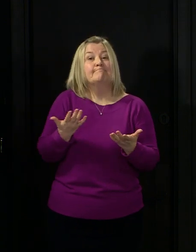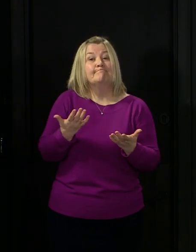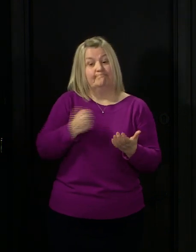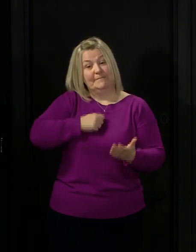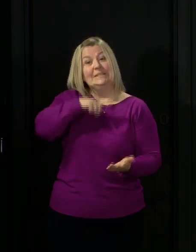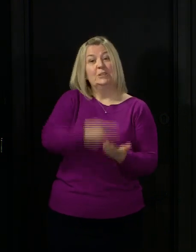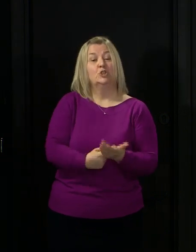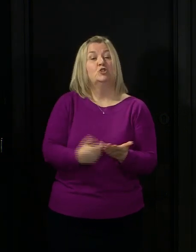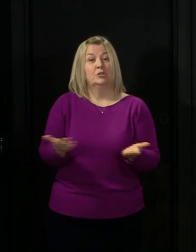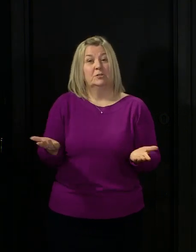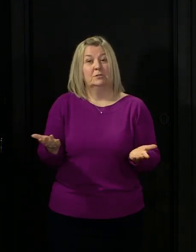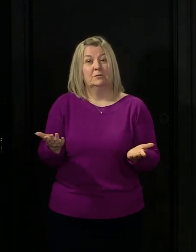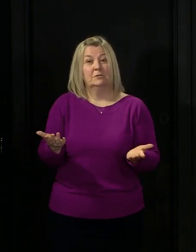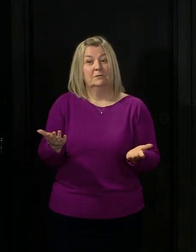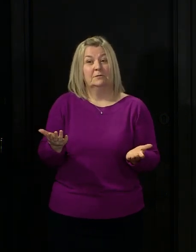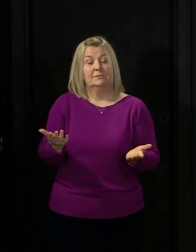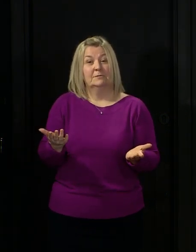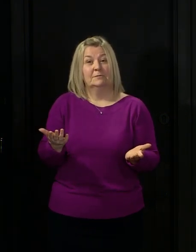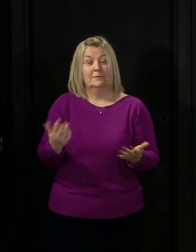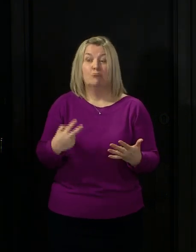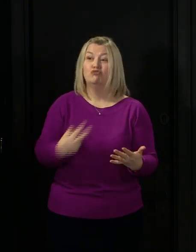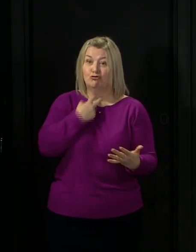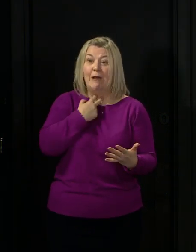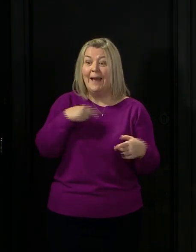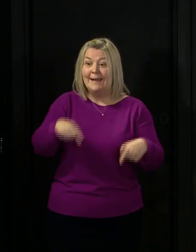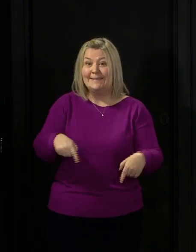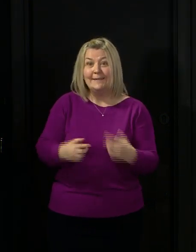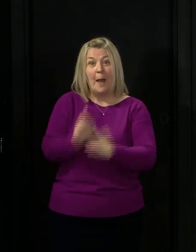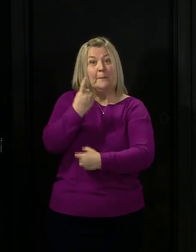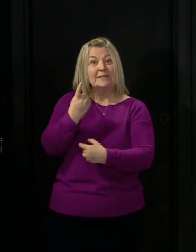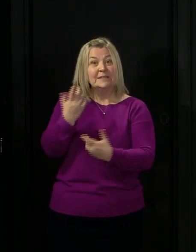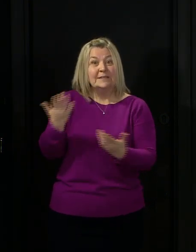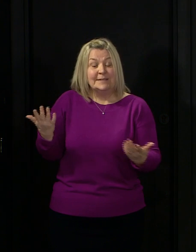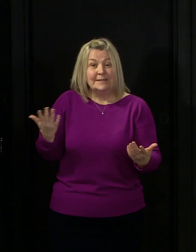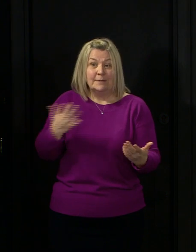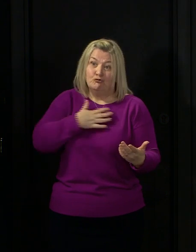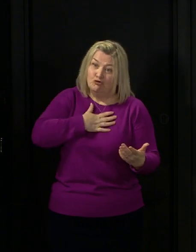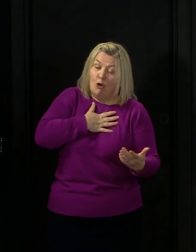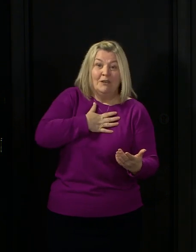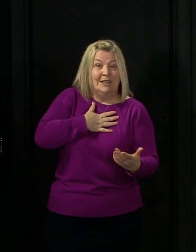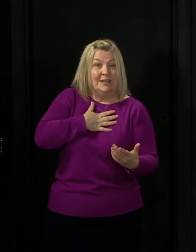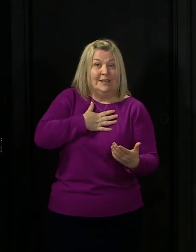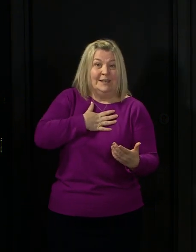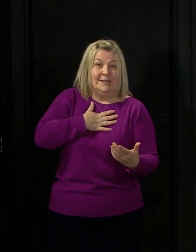this situation to arise, I regret it and I'm deeply sorry for it.